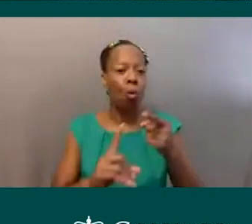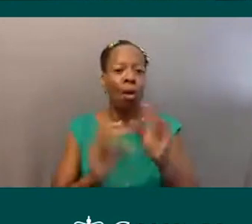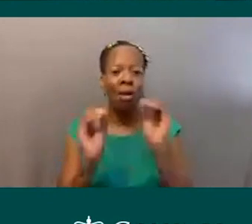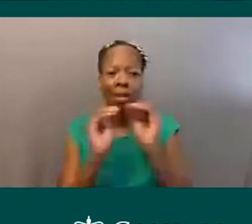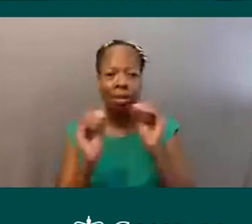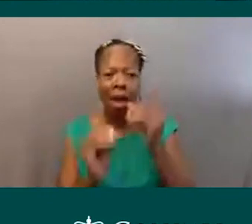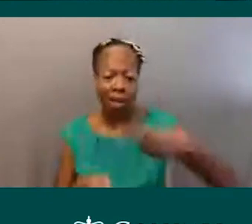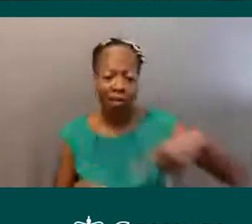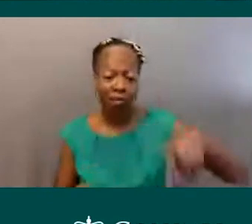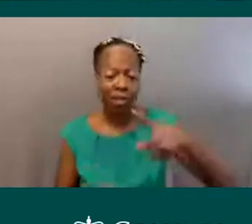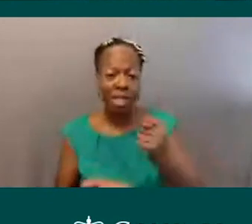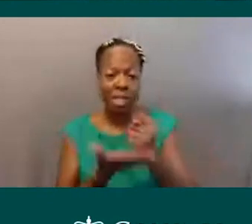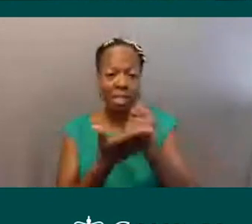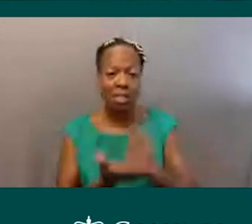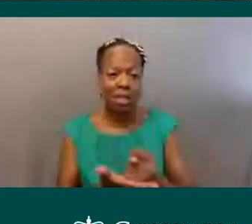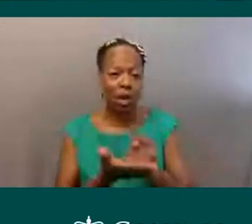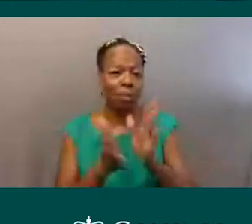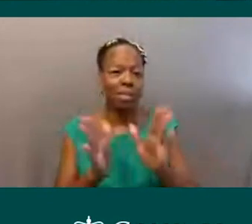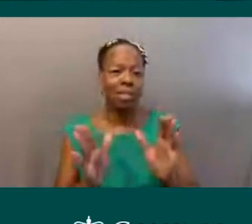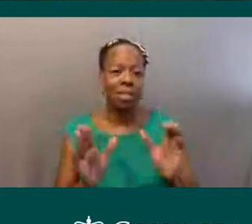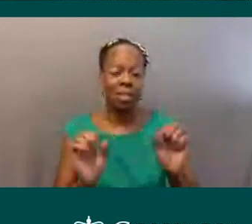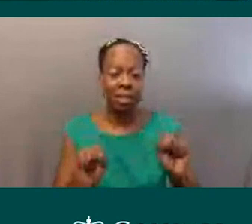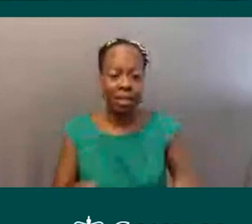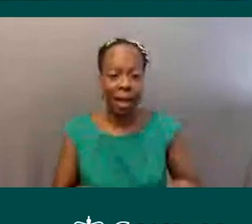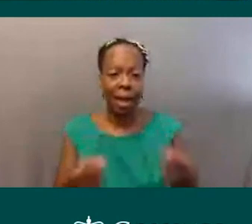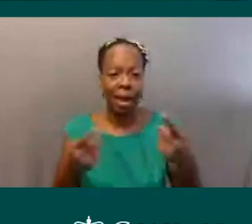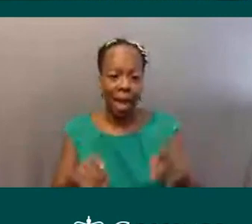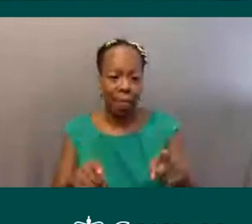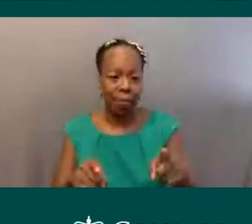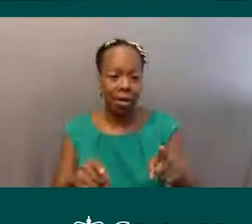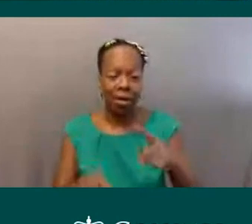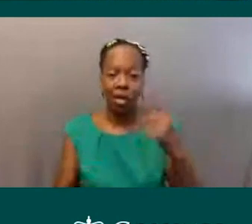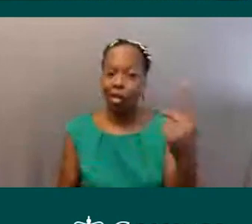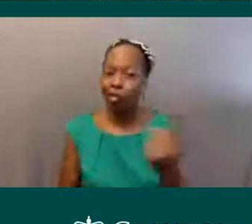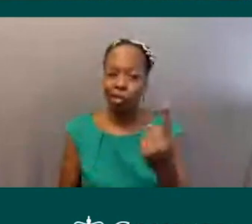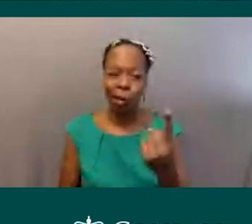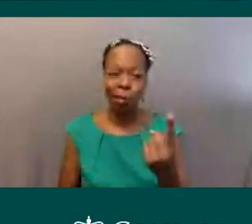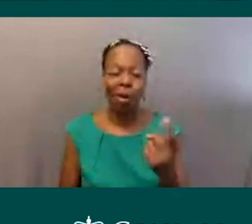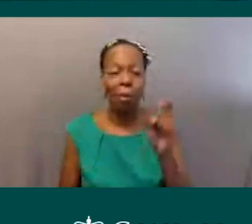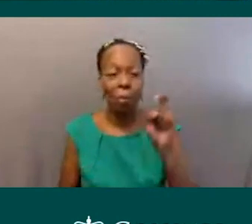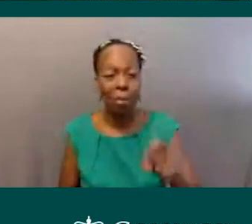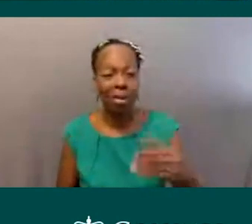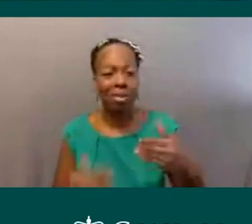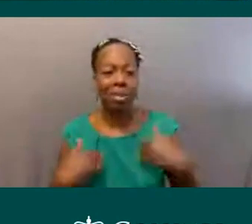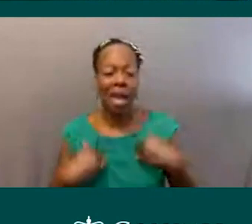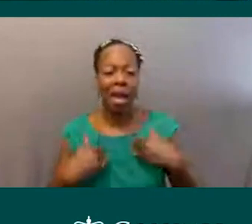can happen and take place on their own. There's gotta be a very broad interpretation